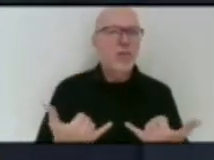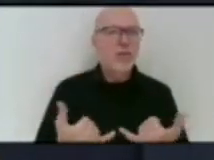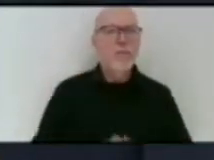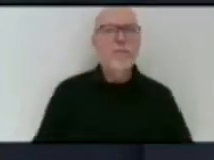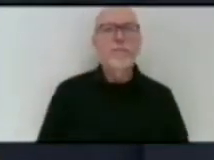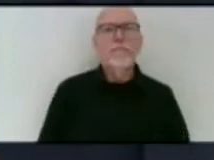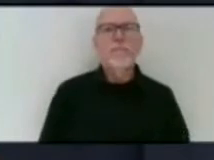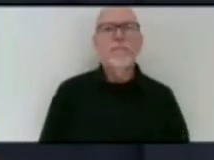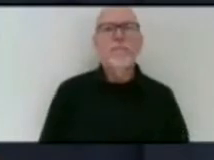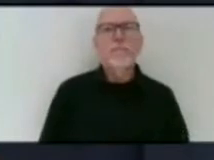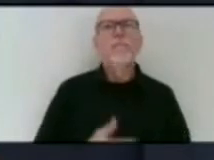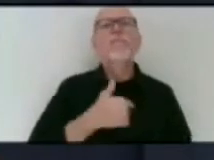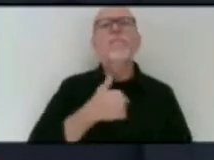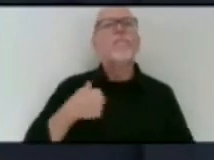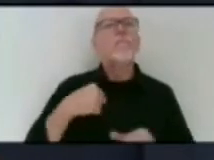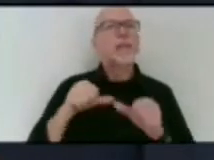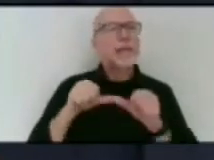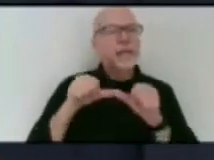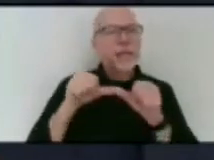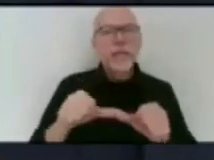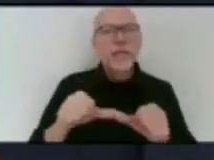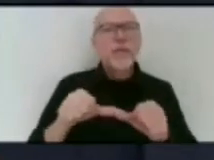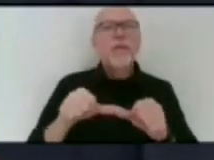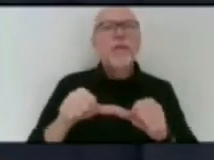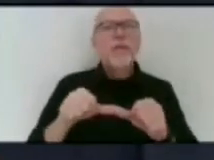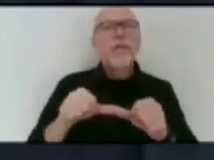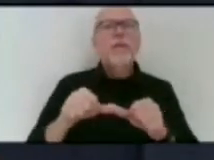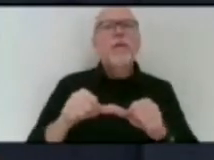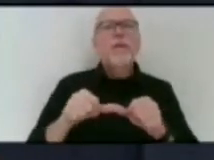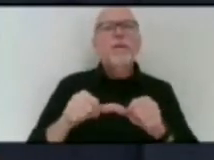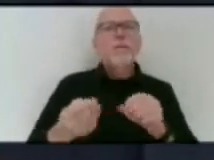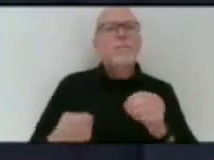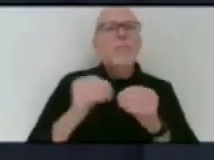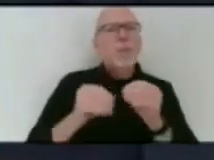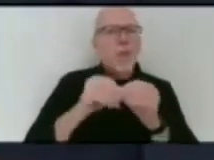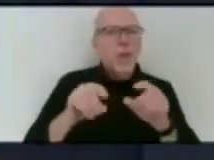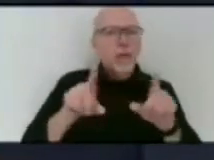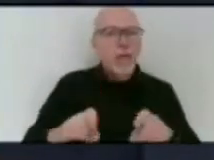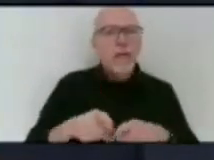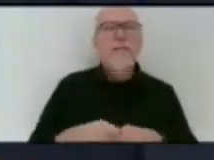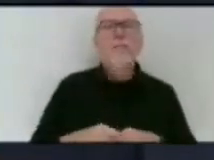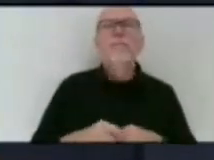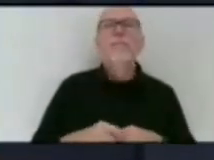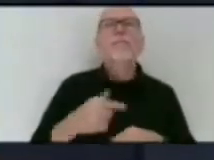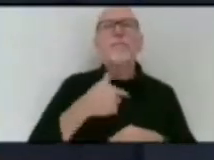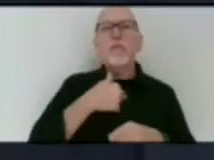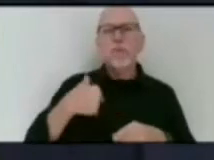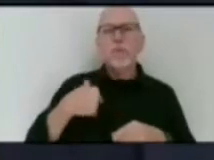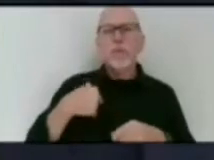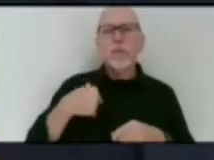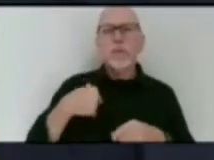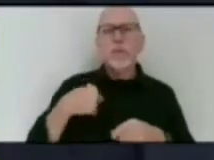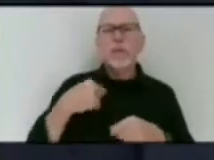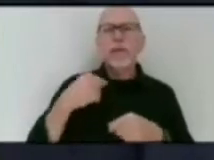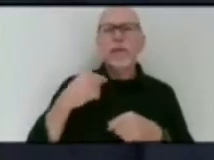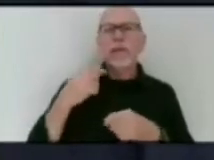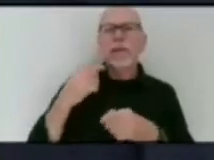We continue to increase our testing. We have solidified our supplies of PPE,